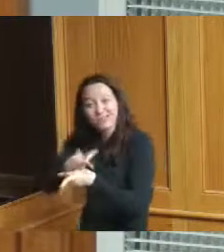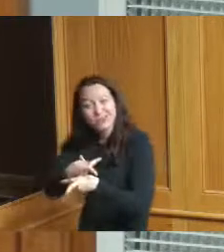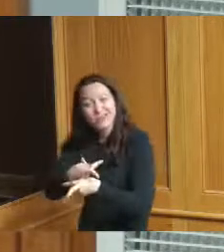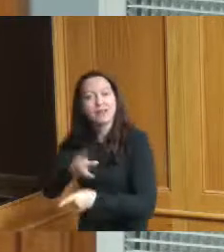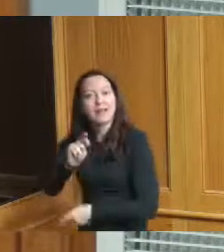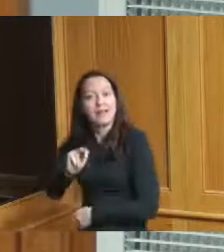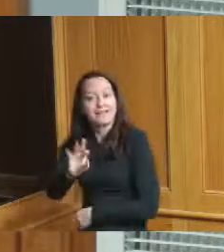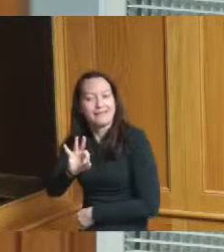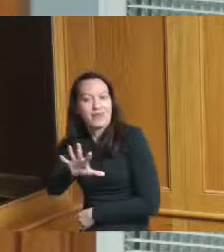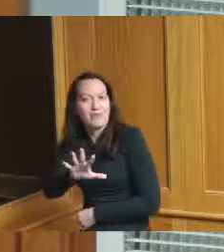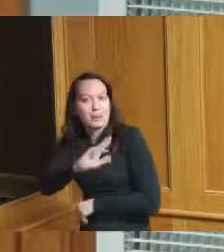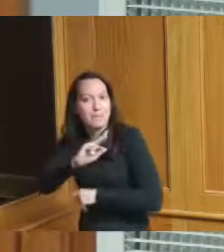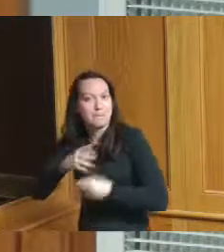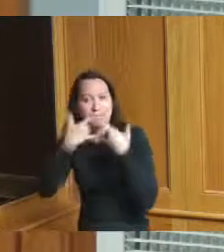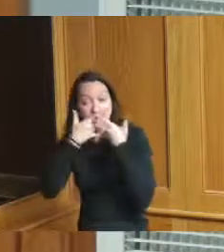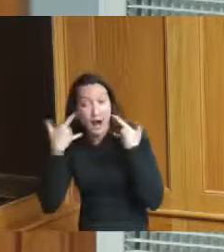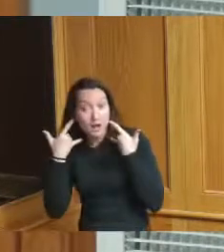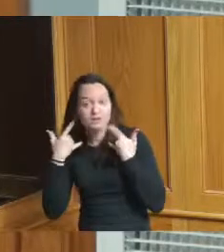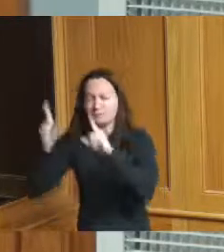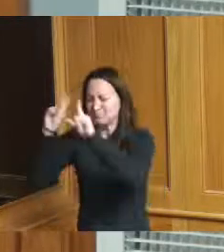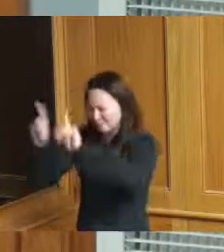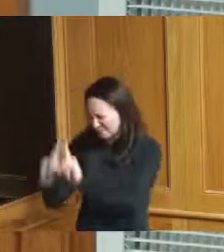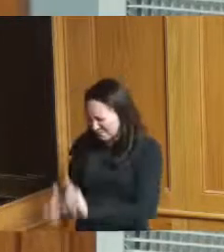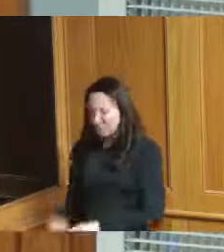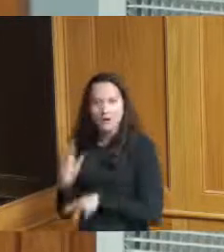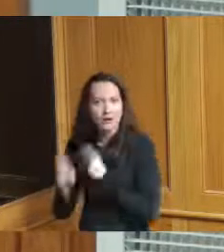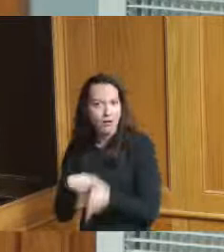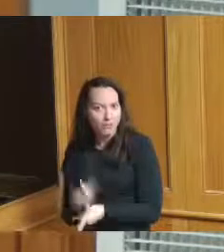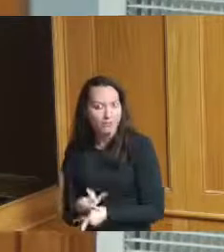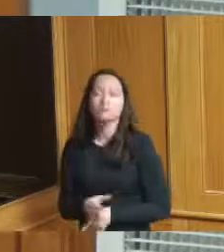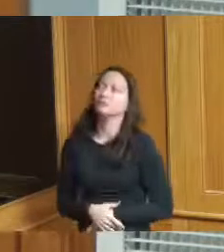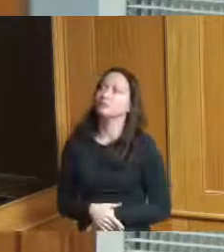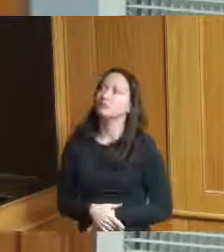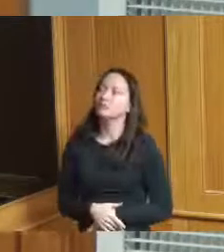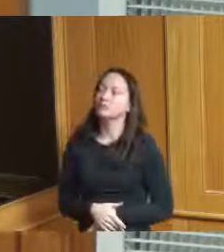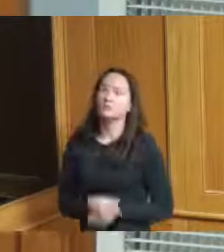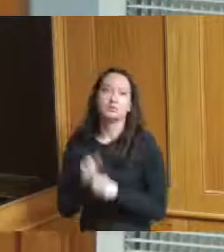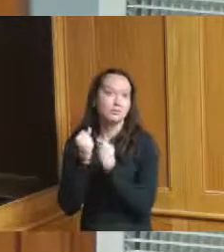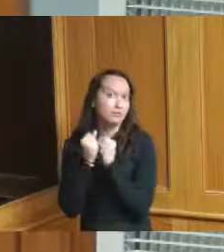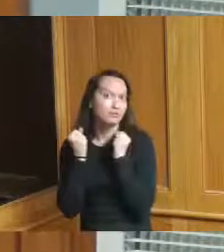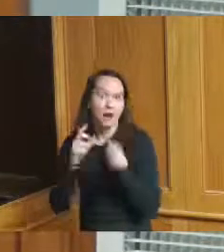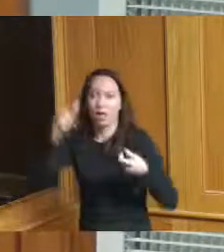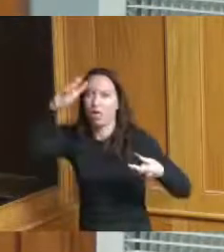n95 mask there's different types so there's a lot of misconception about masks the best